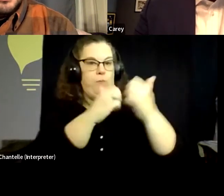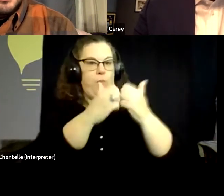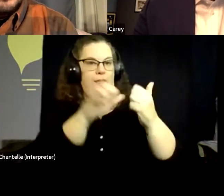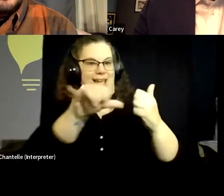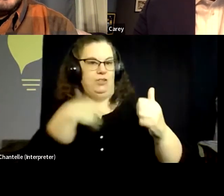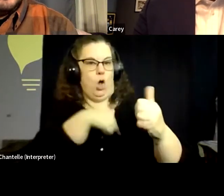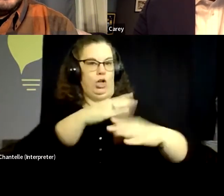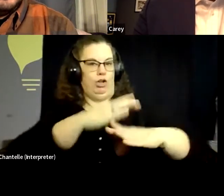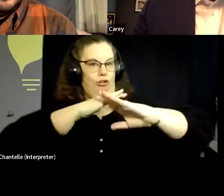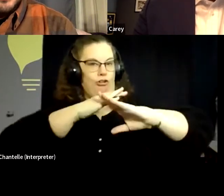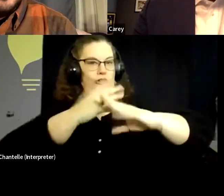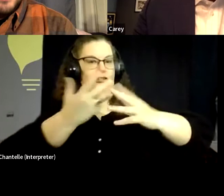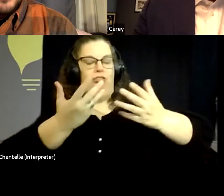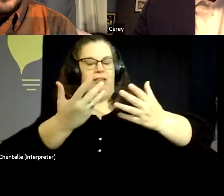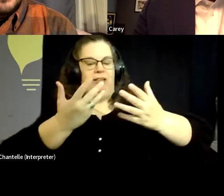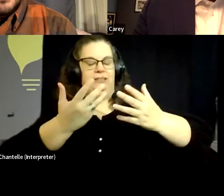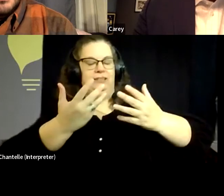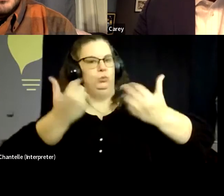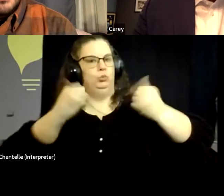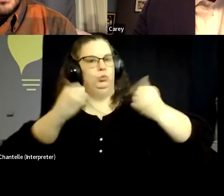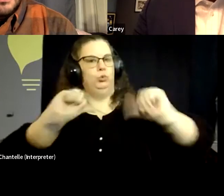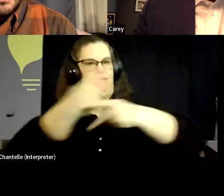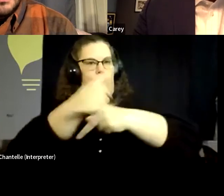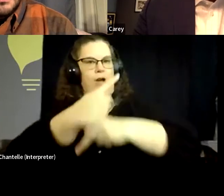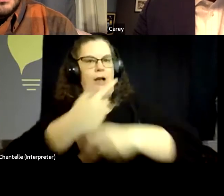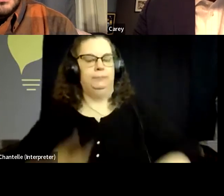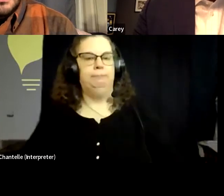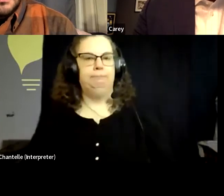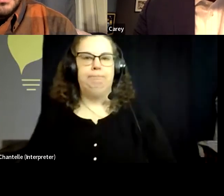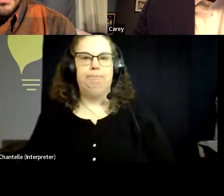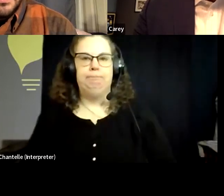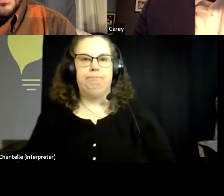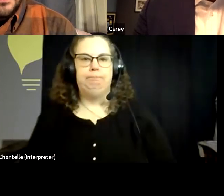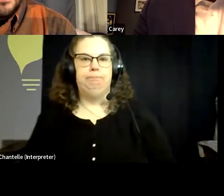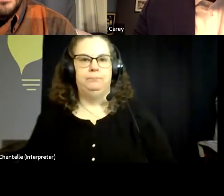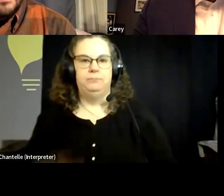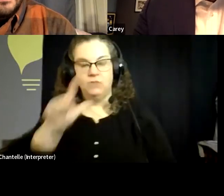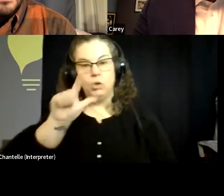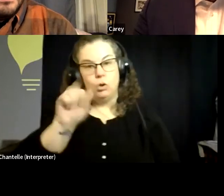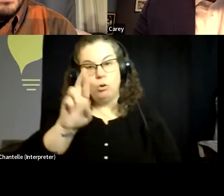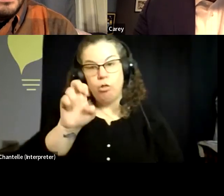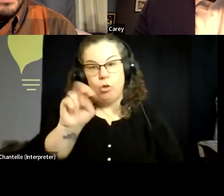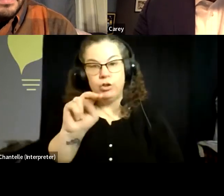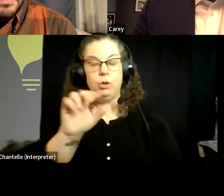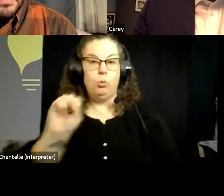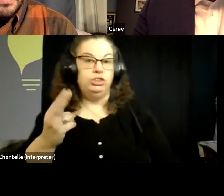to conquer right now. Carey: Lauren or Sherri?